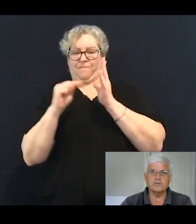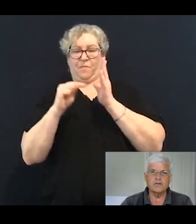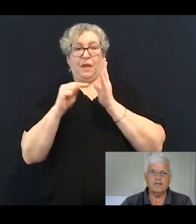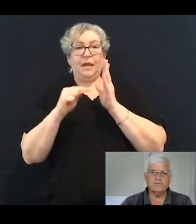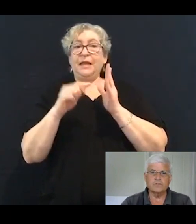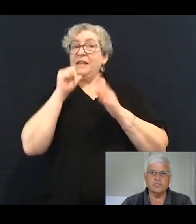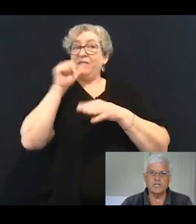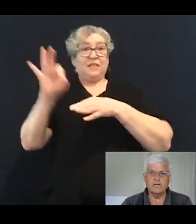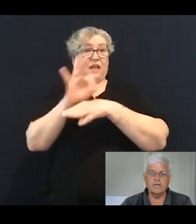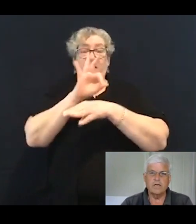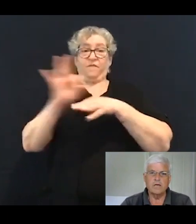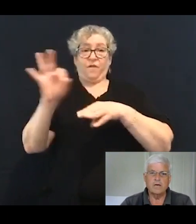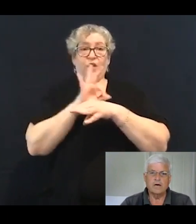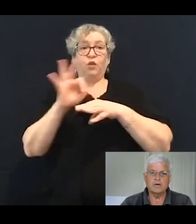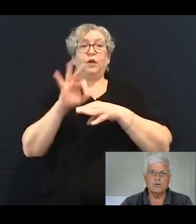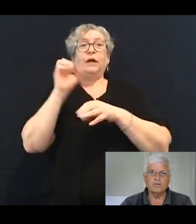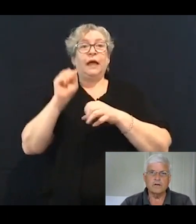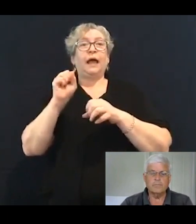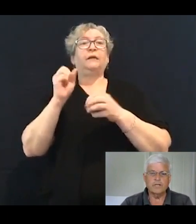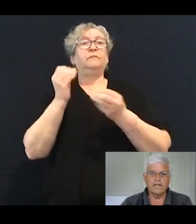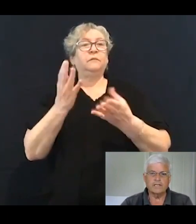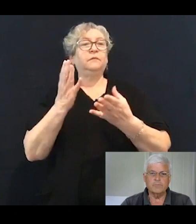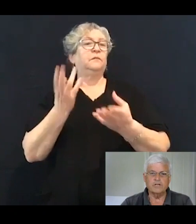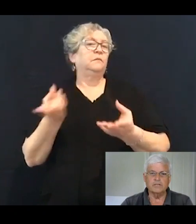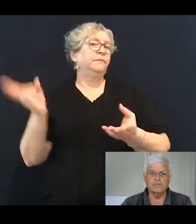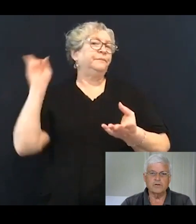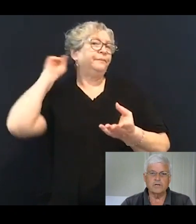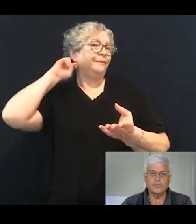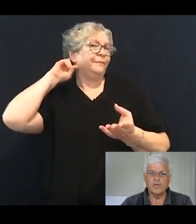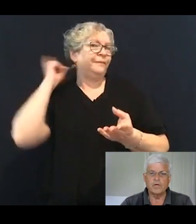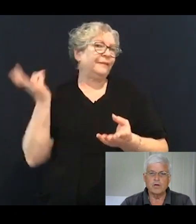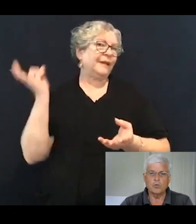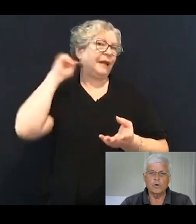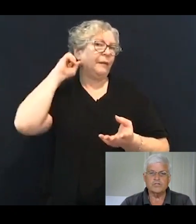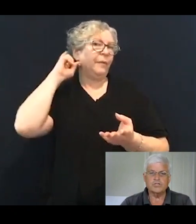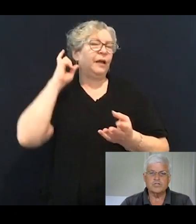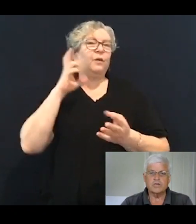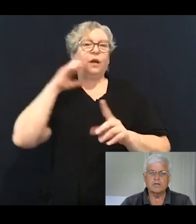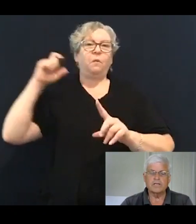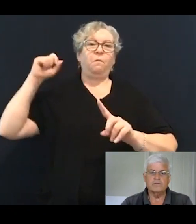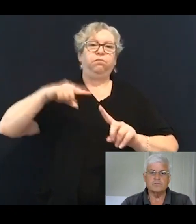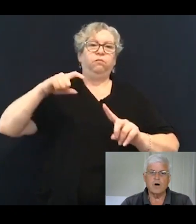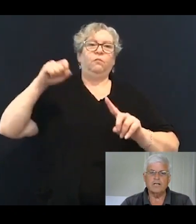a cochlear implant can be delivered which gives mild shocks directly to the neurons